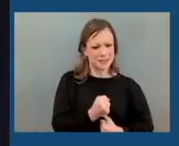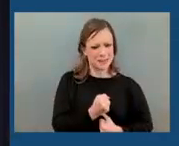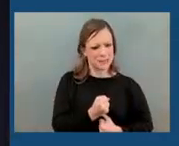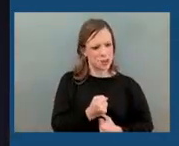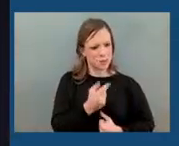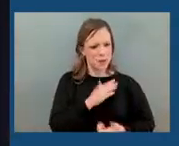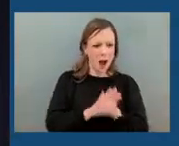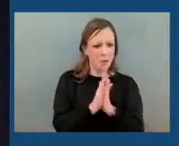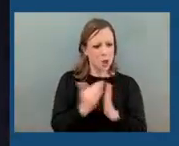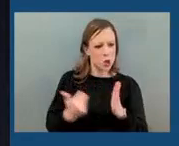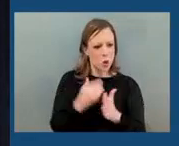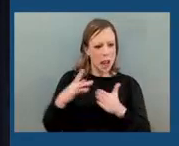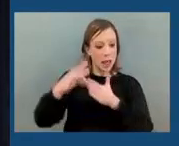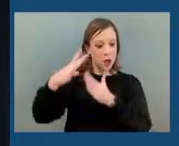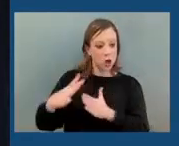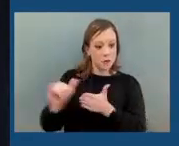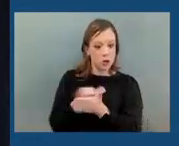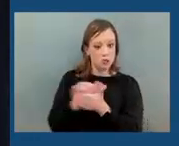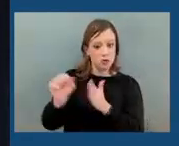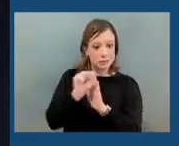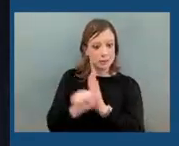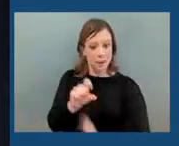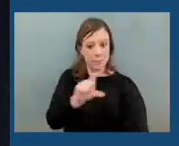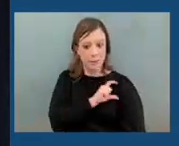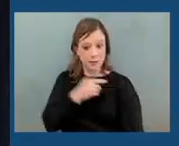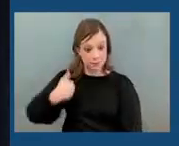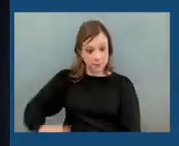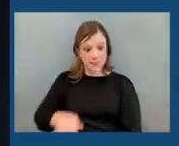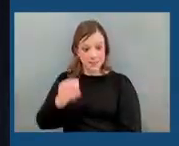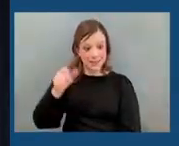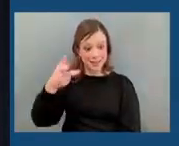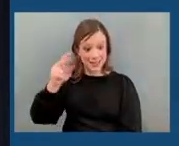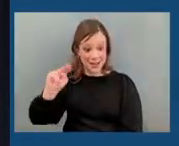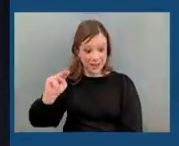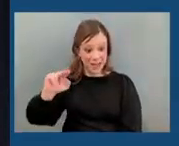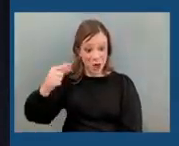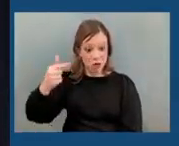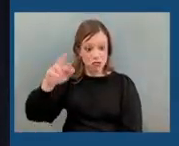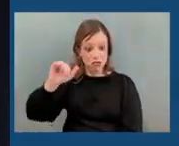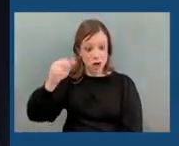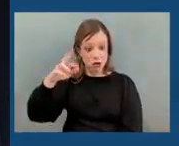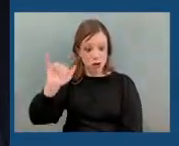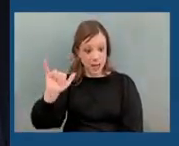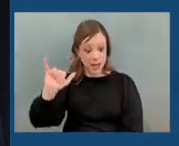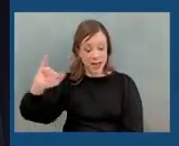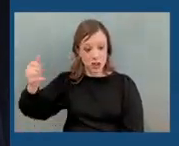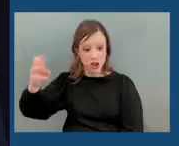For those of you who do not know my name is Stephen Gregory James. It has always been my dream